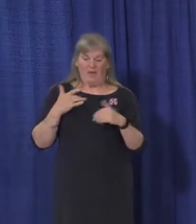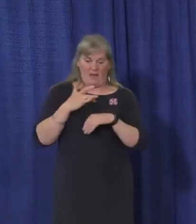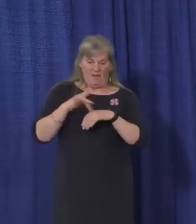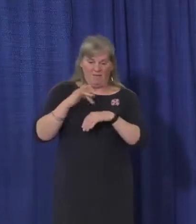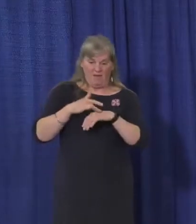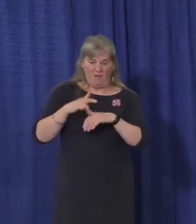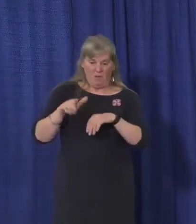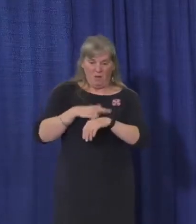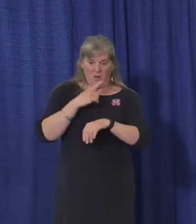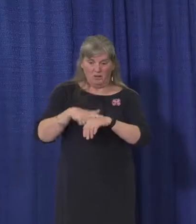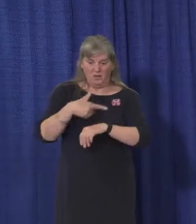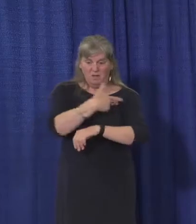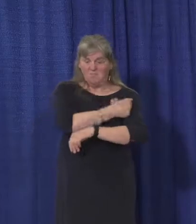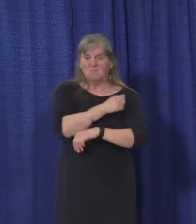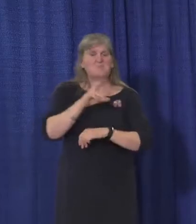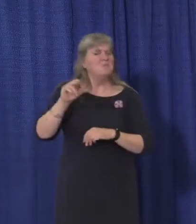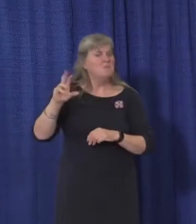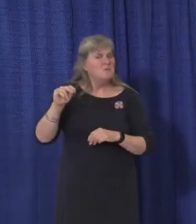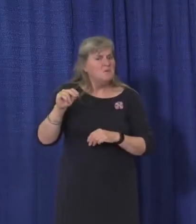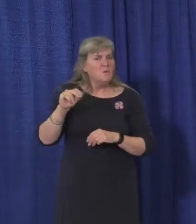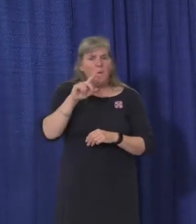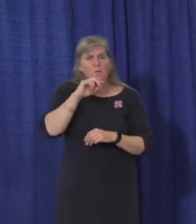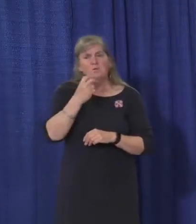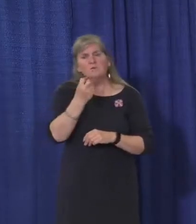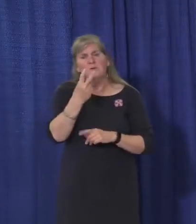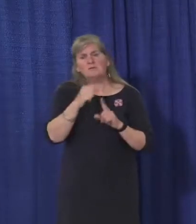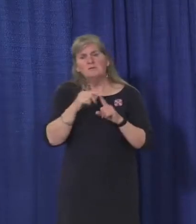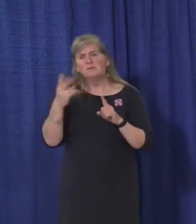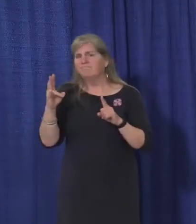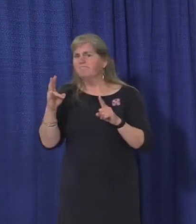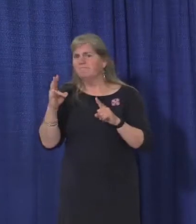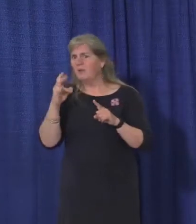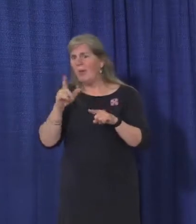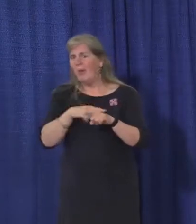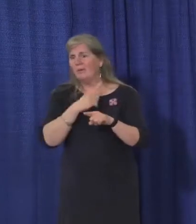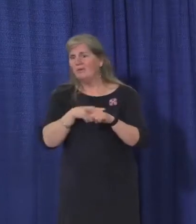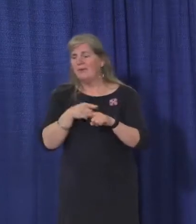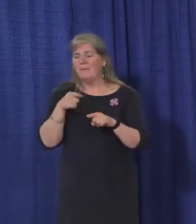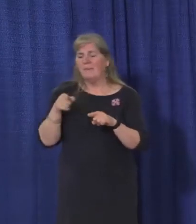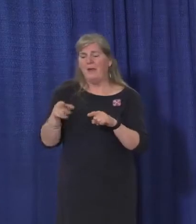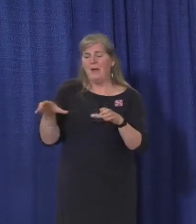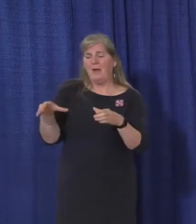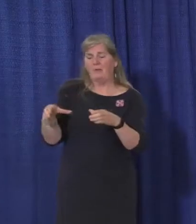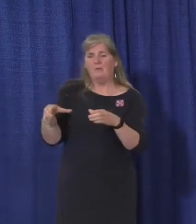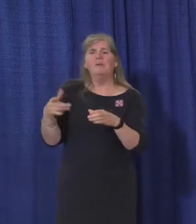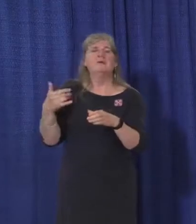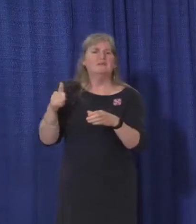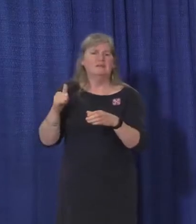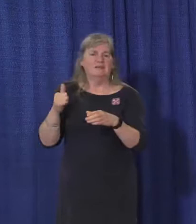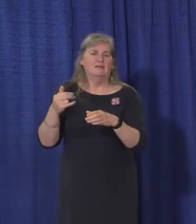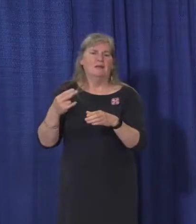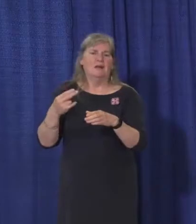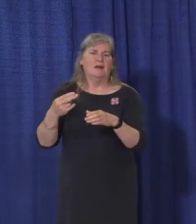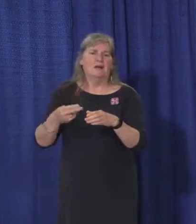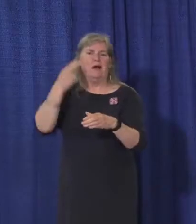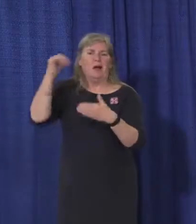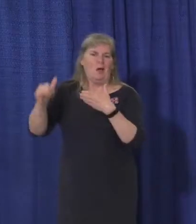available to them for long, though 17 and under so as a group they are still highly